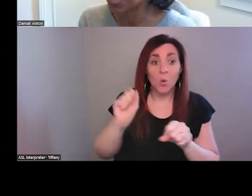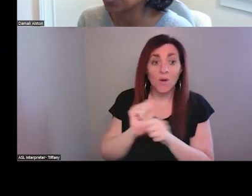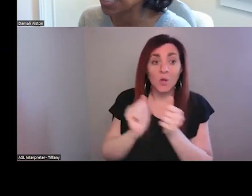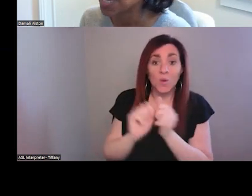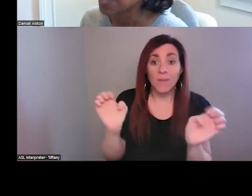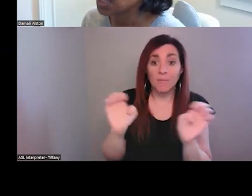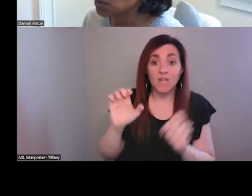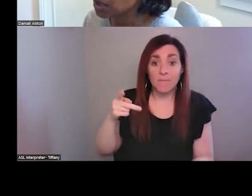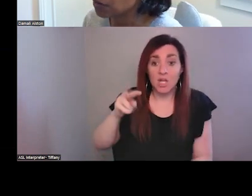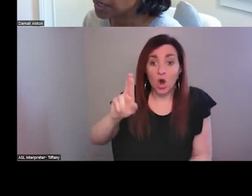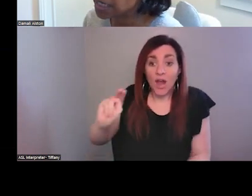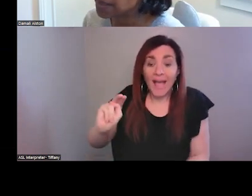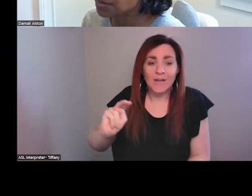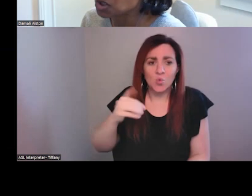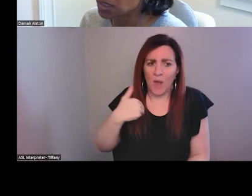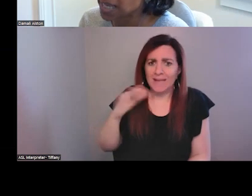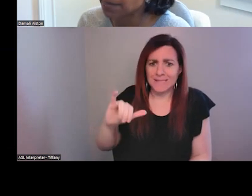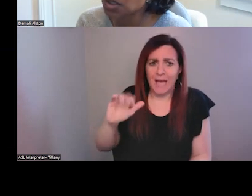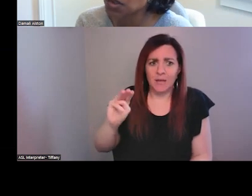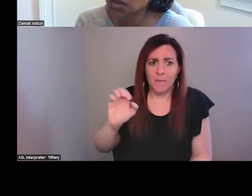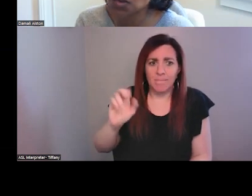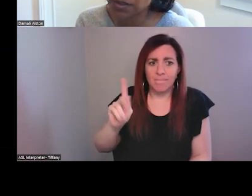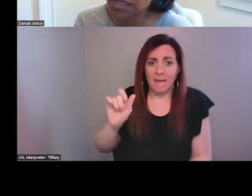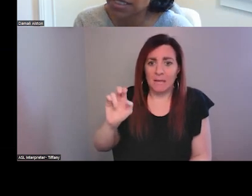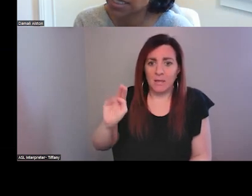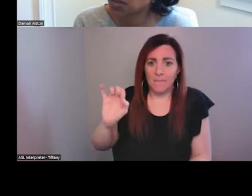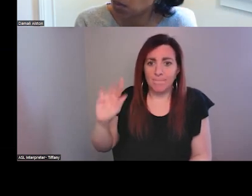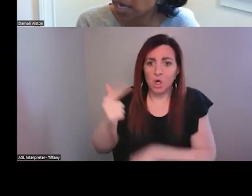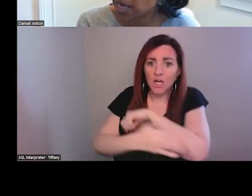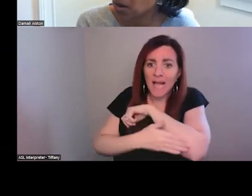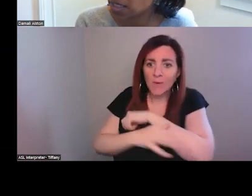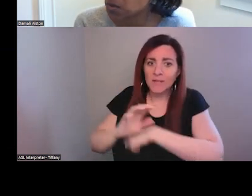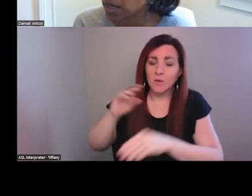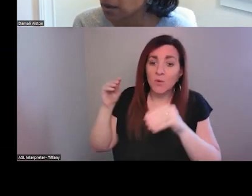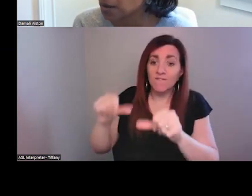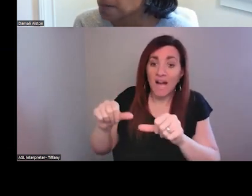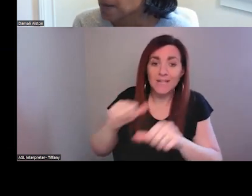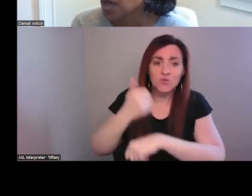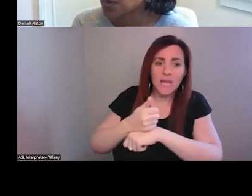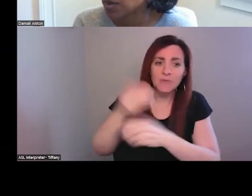COUNTY TO ESTABLISH THOSE SERVICES IN WAKE COUNTY AS WELL. THE